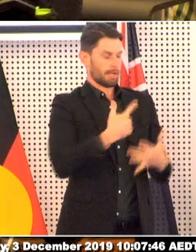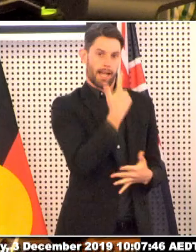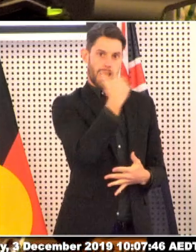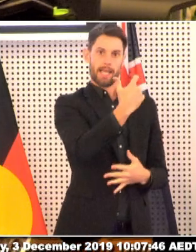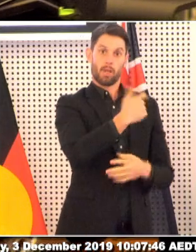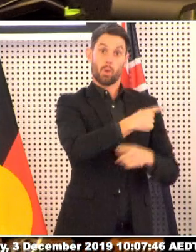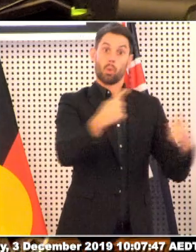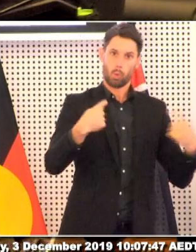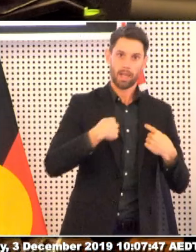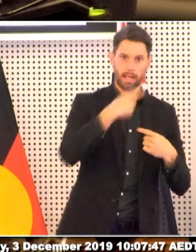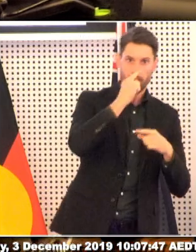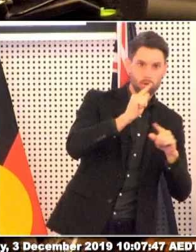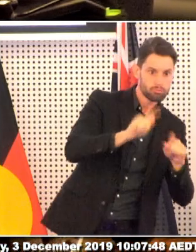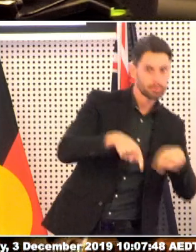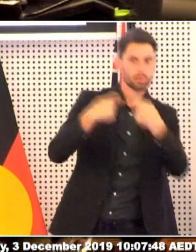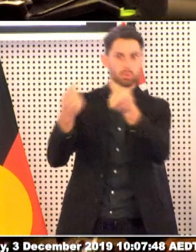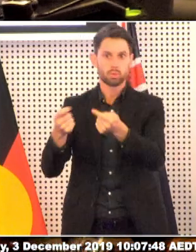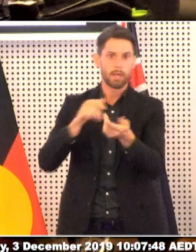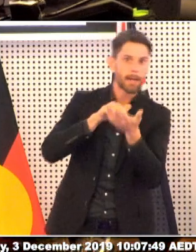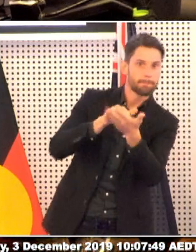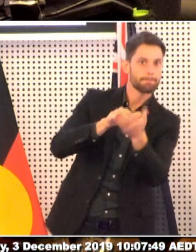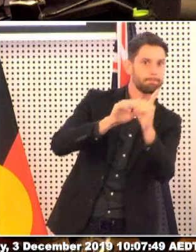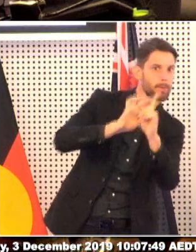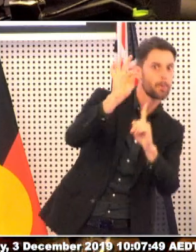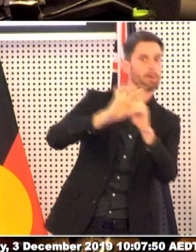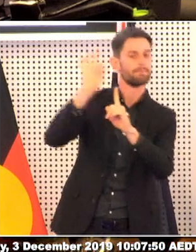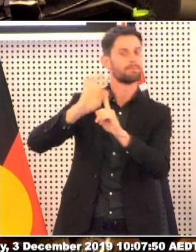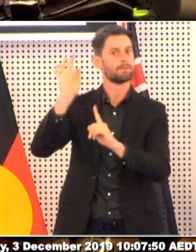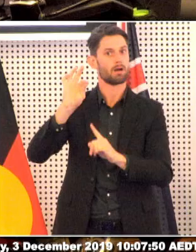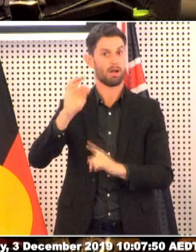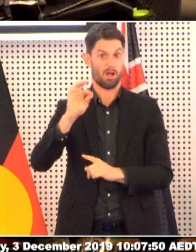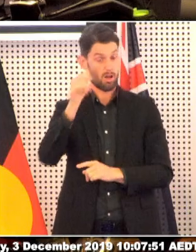And so I hope I speak on behalf of all of my colleagues, many of whom you don’t see